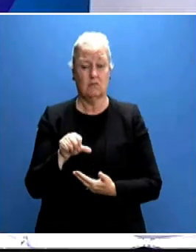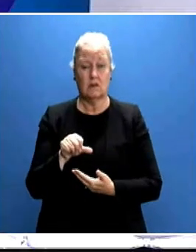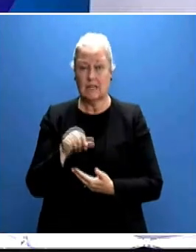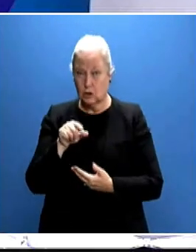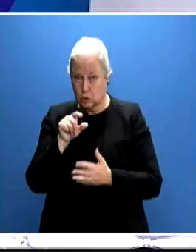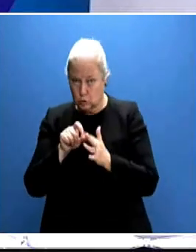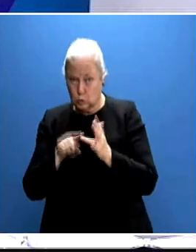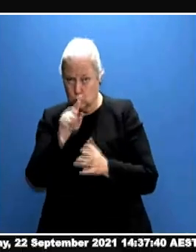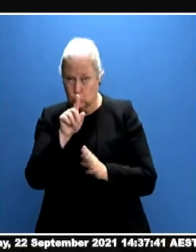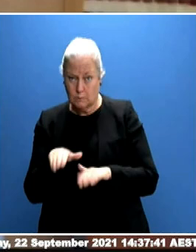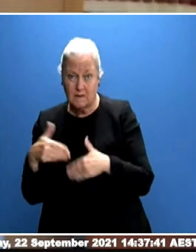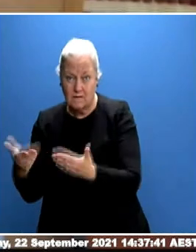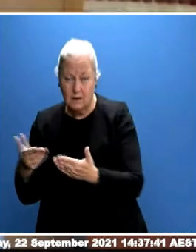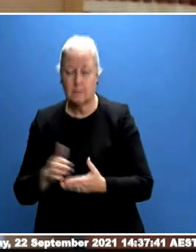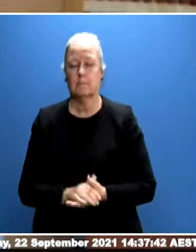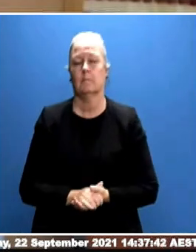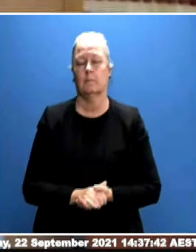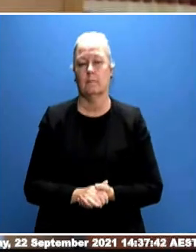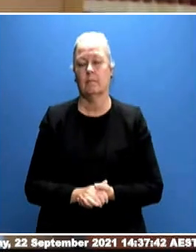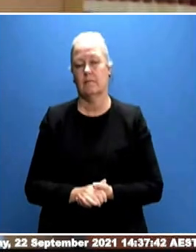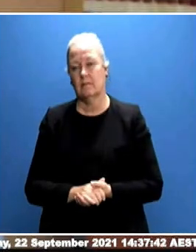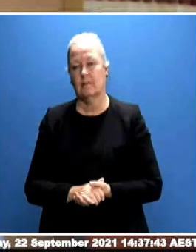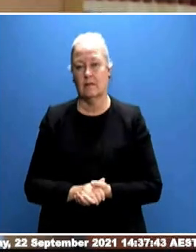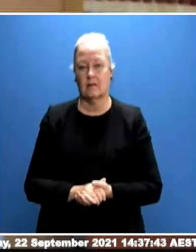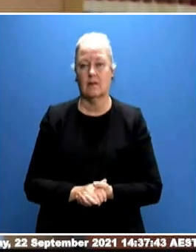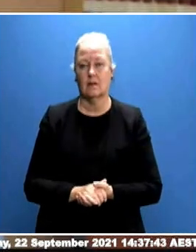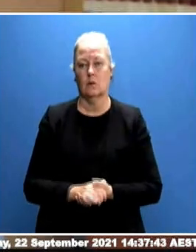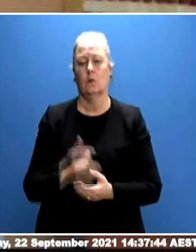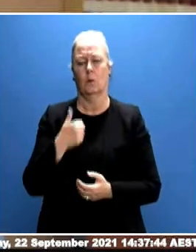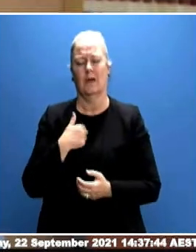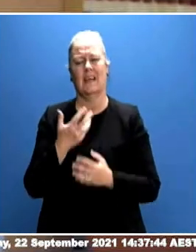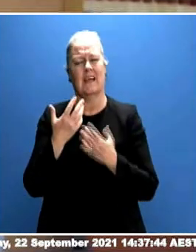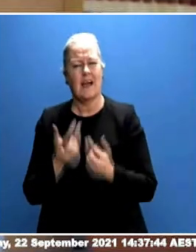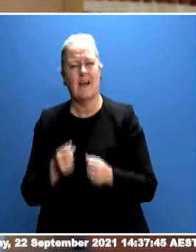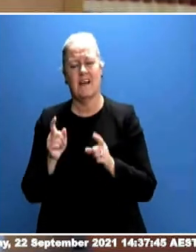assessment is a significantly more complex assessment than screens for